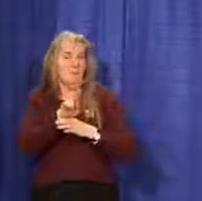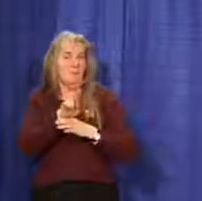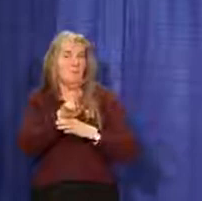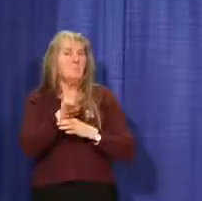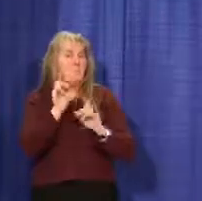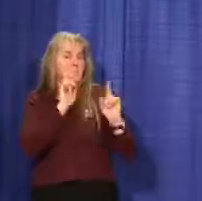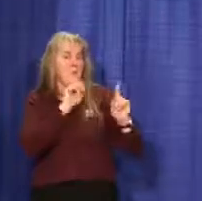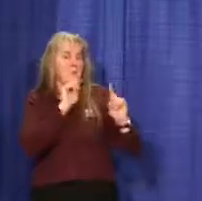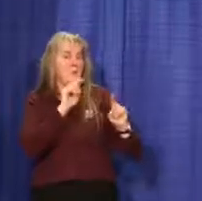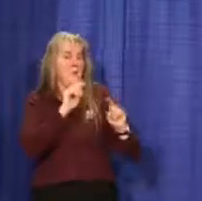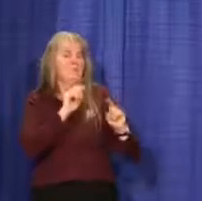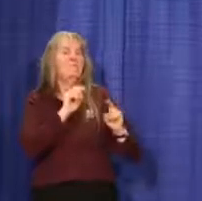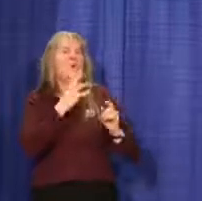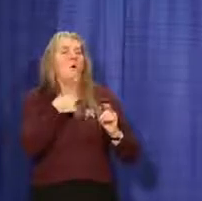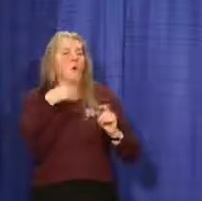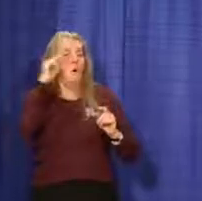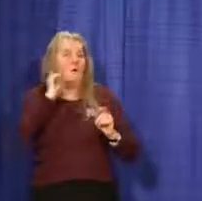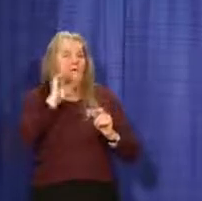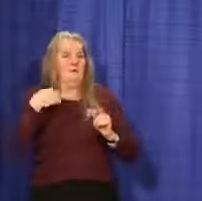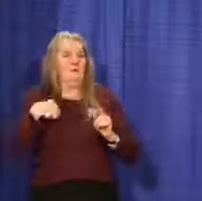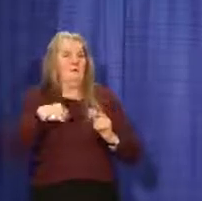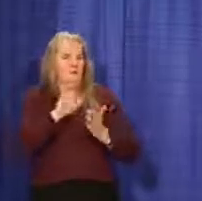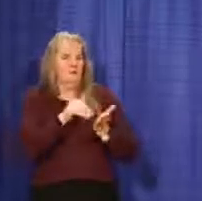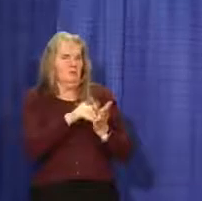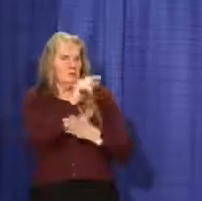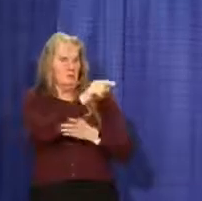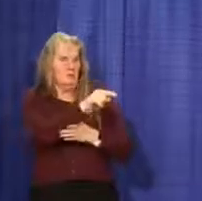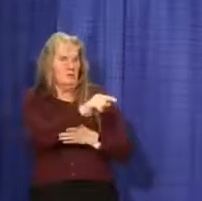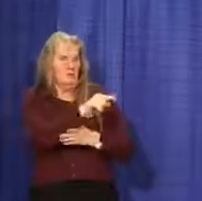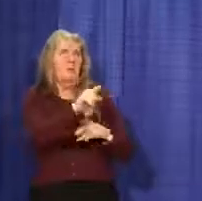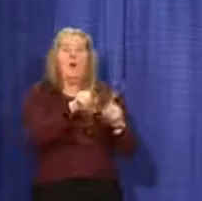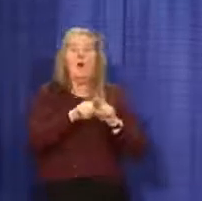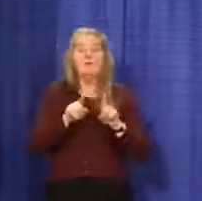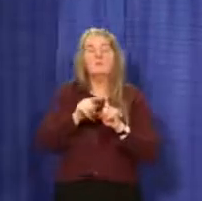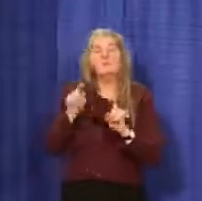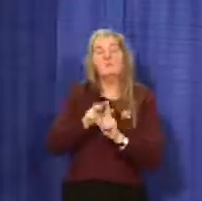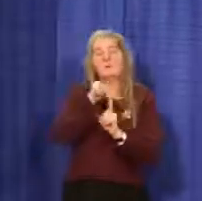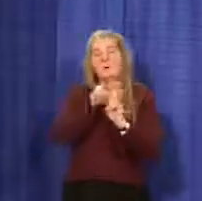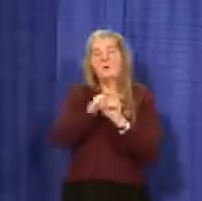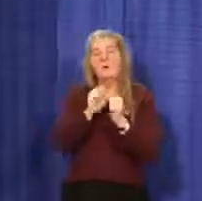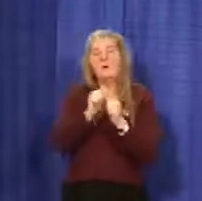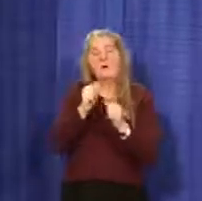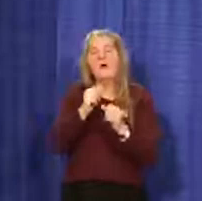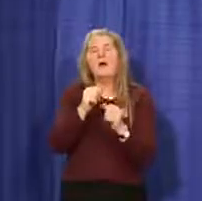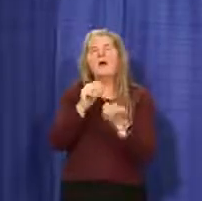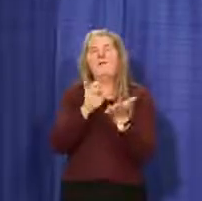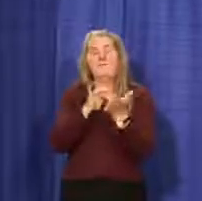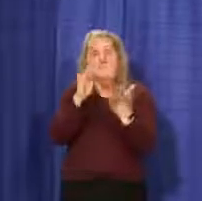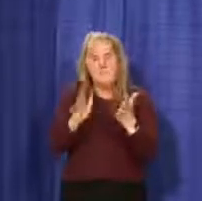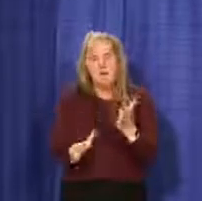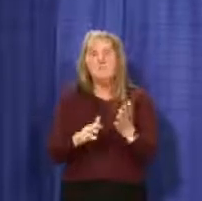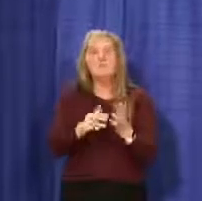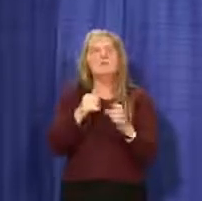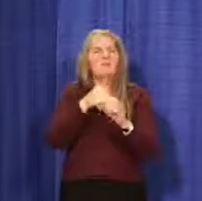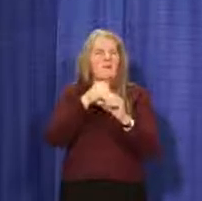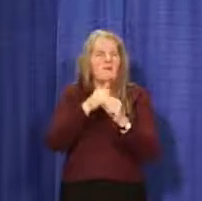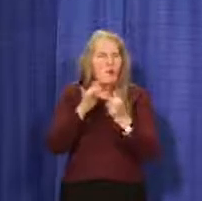this year with your pharmacist. Check the website for specific times at your rural health